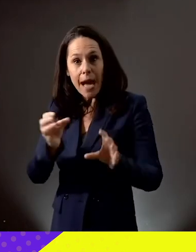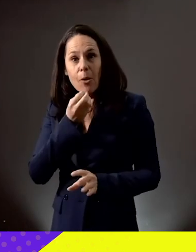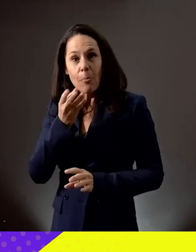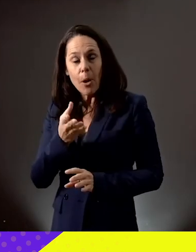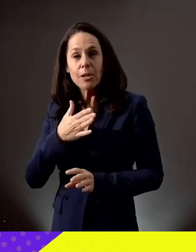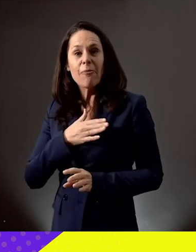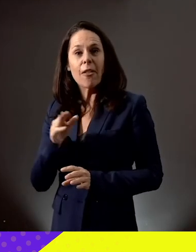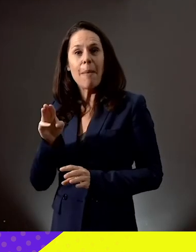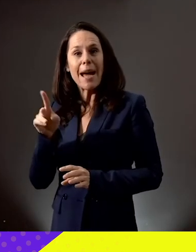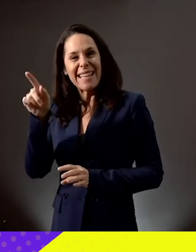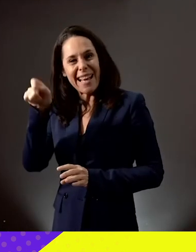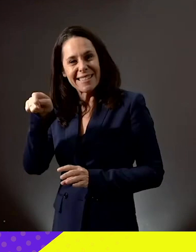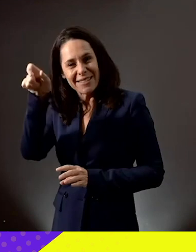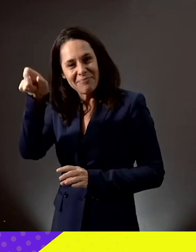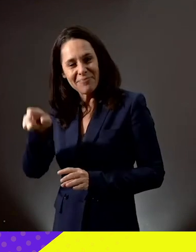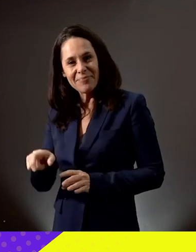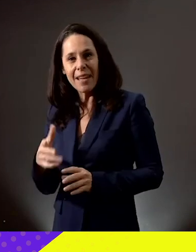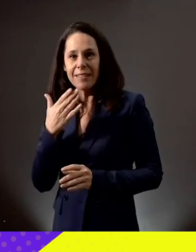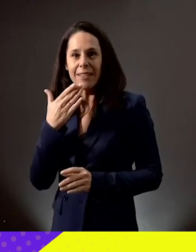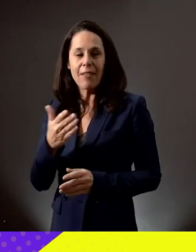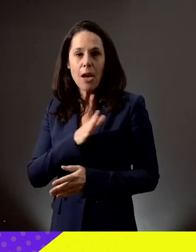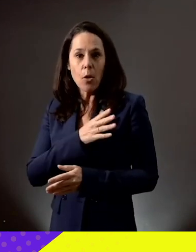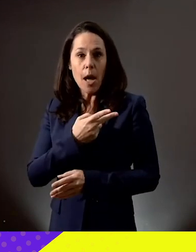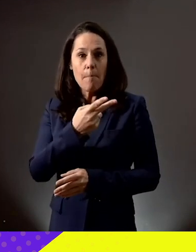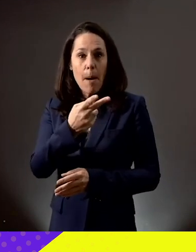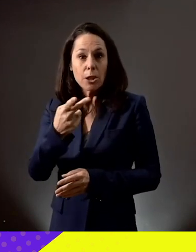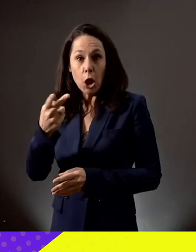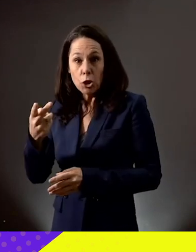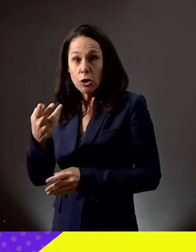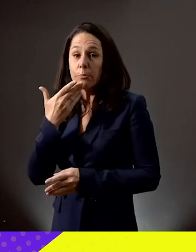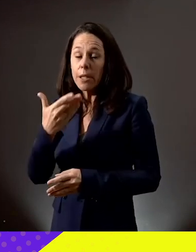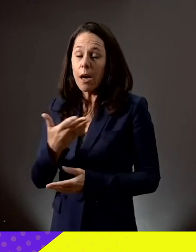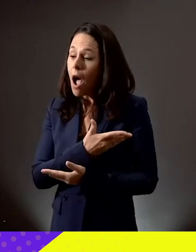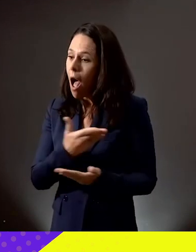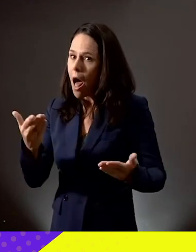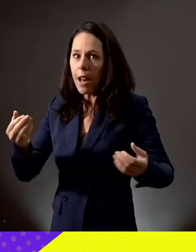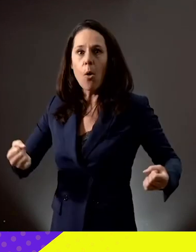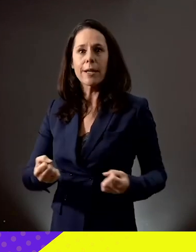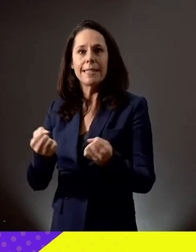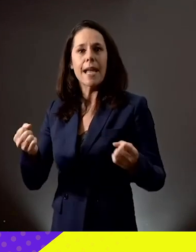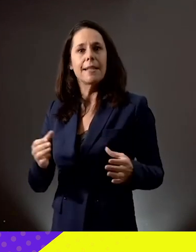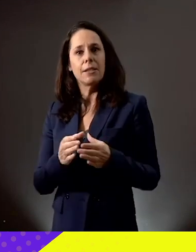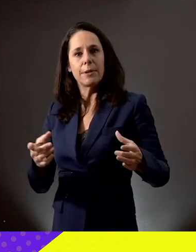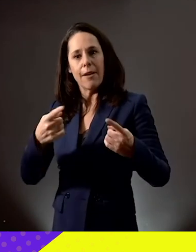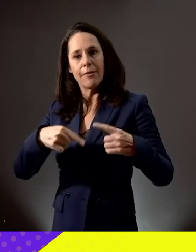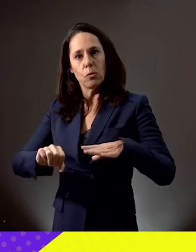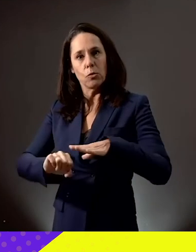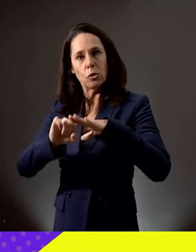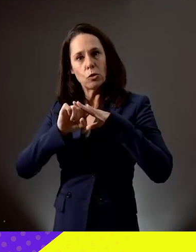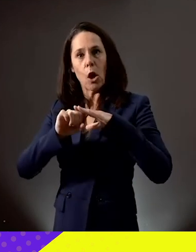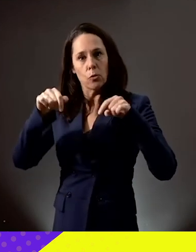Of course, we also want to thank our partners, organisations and companies... that helped make this day possible.